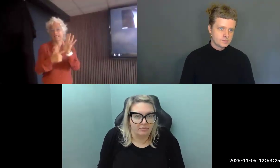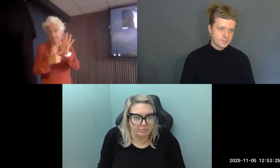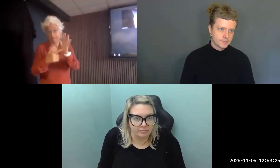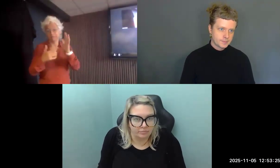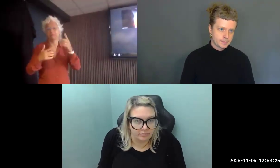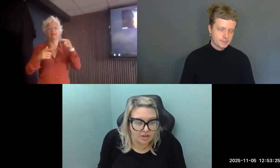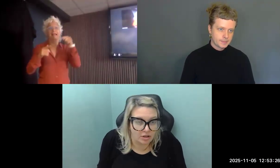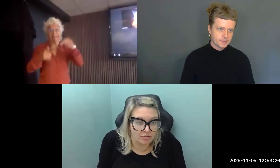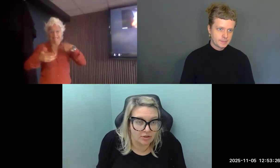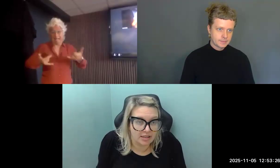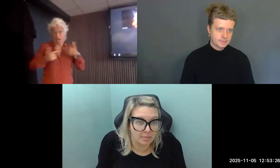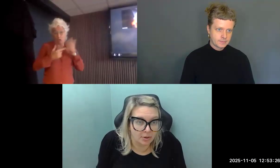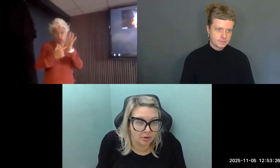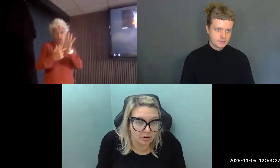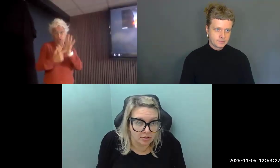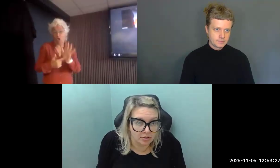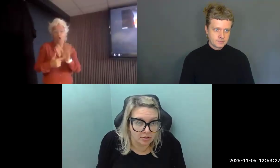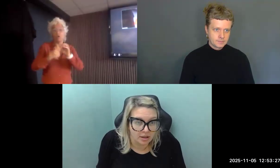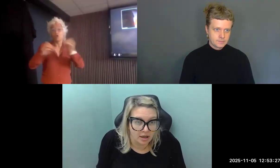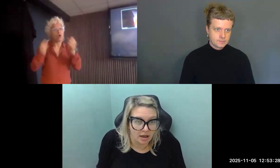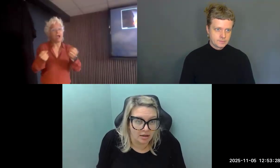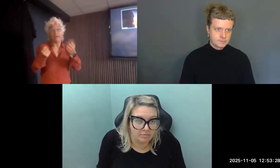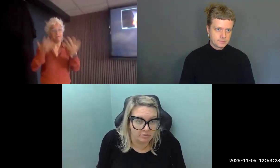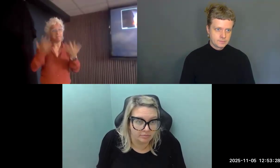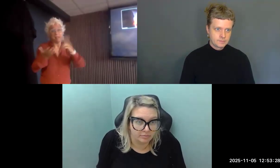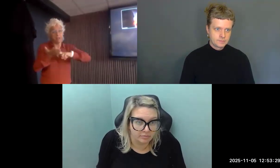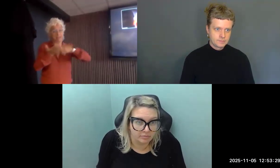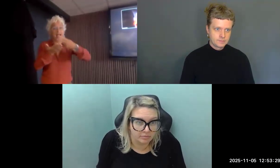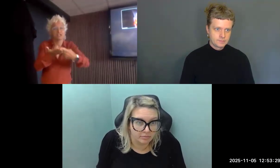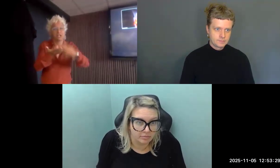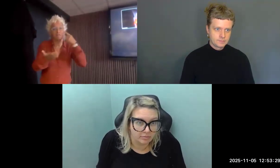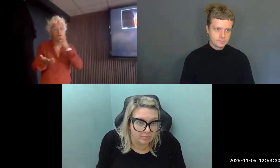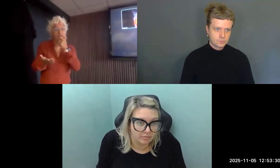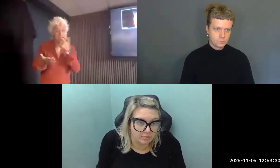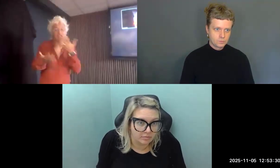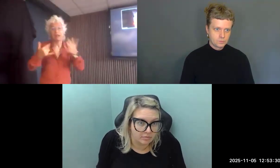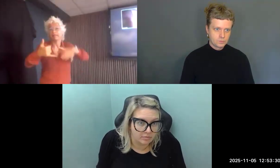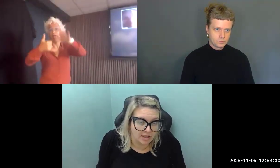So, for example,